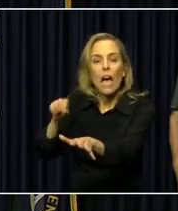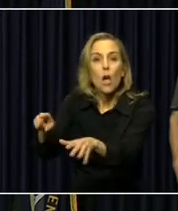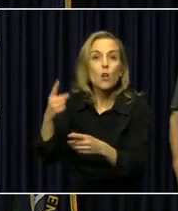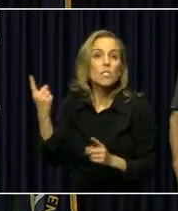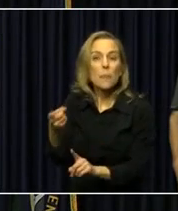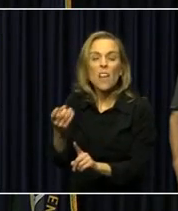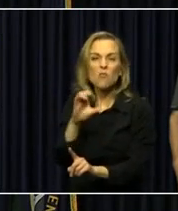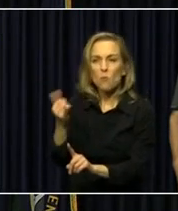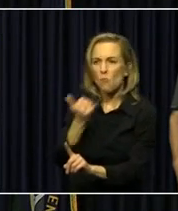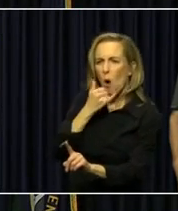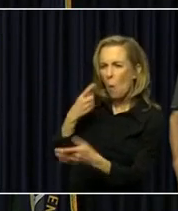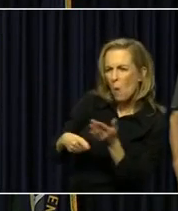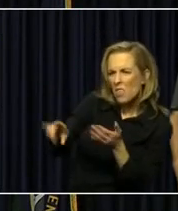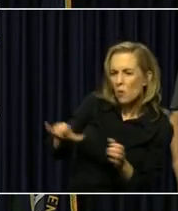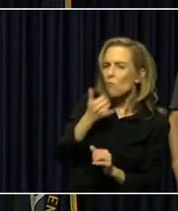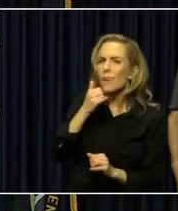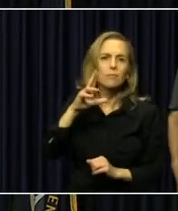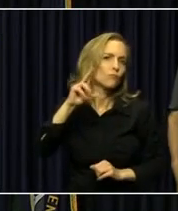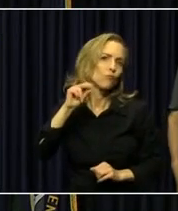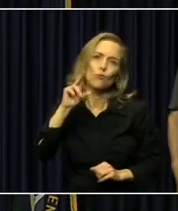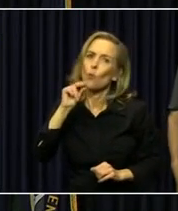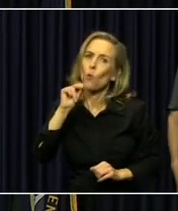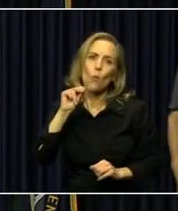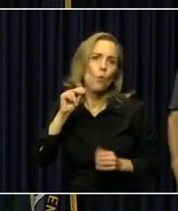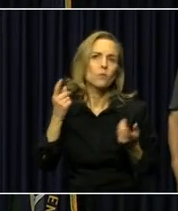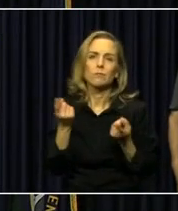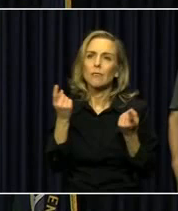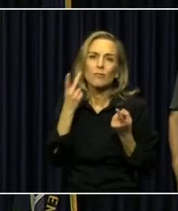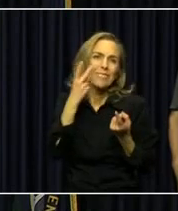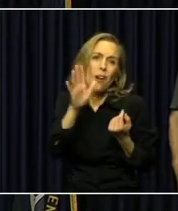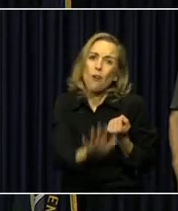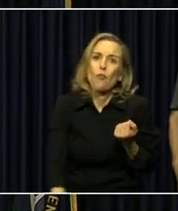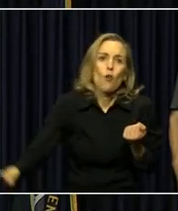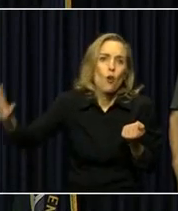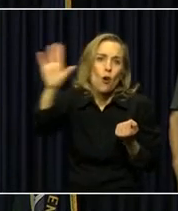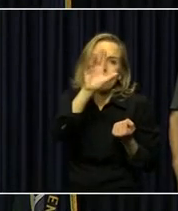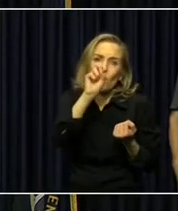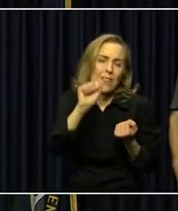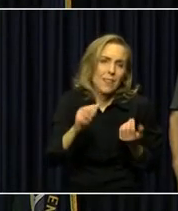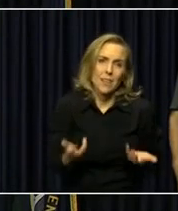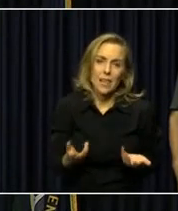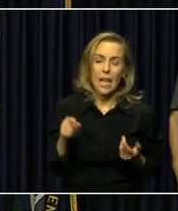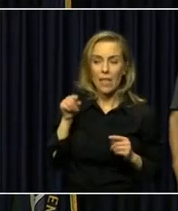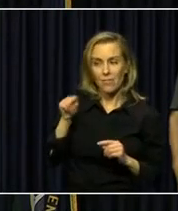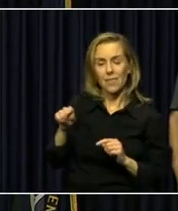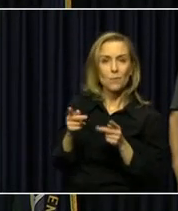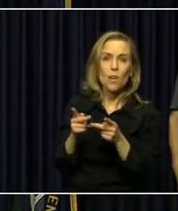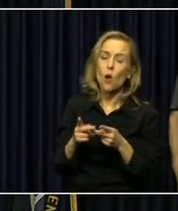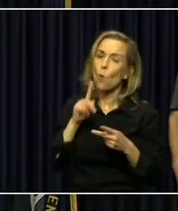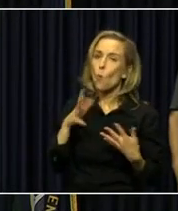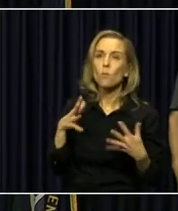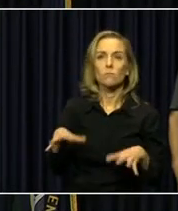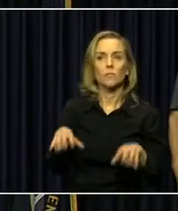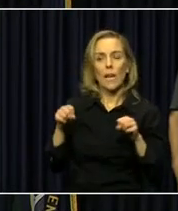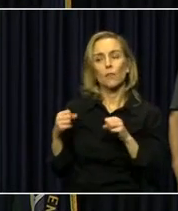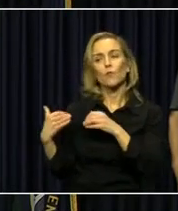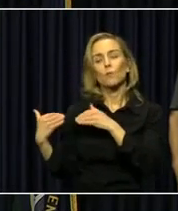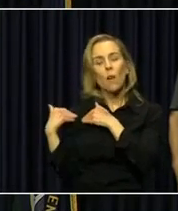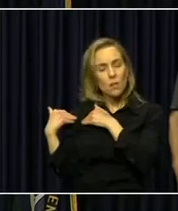WE HAVE SHELBYY LOFTON AND ELEANOR BULK AND JOE SONICA AND